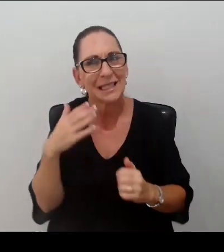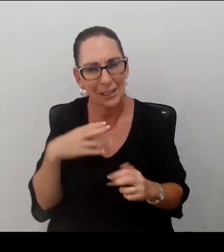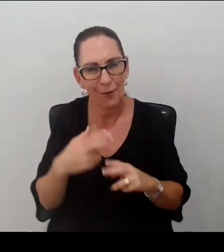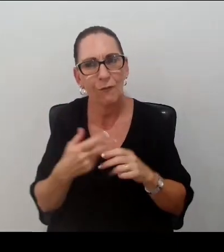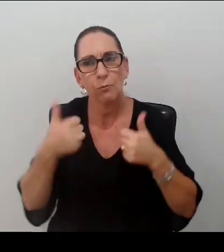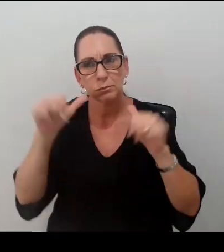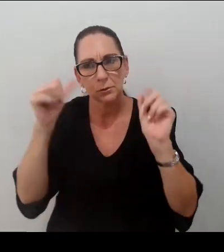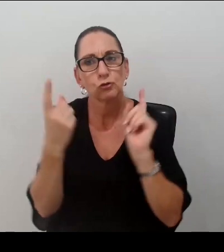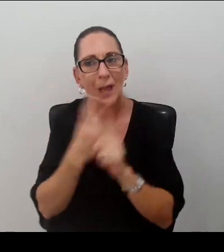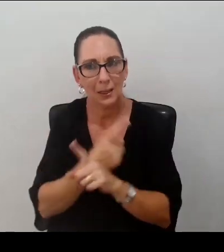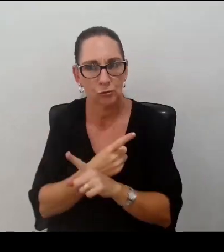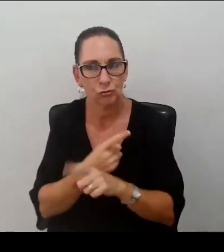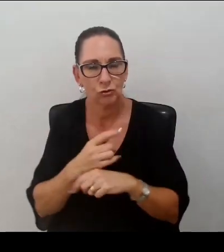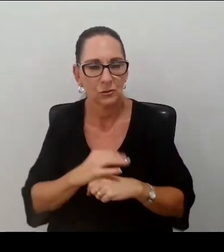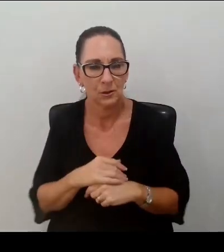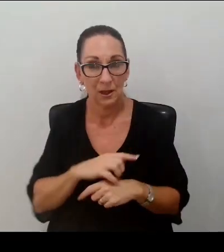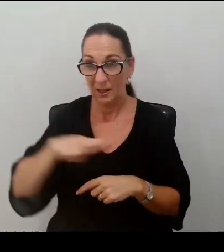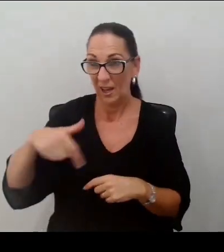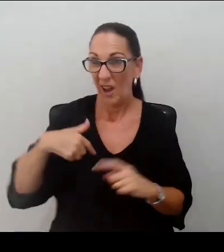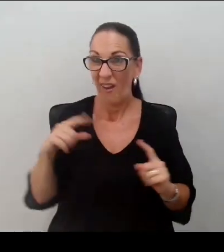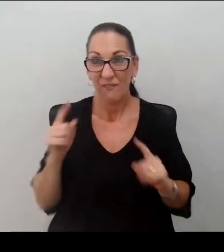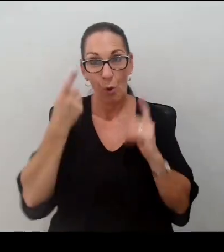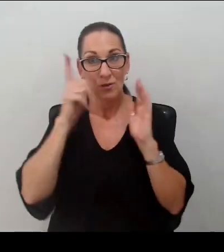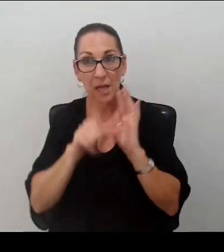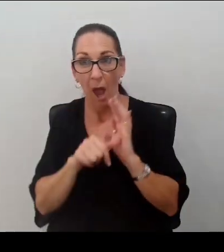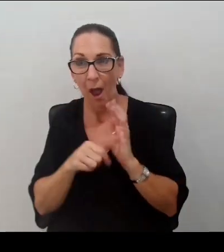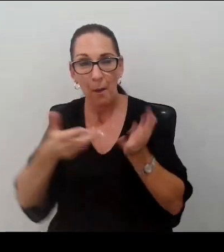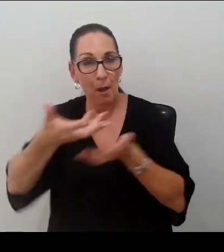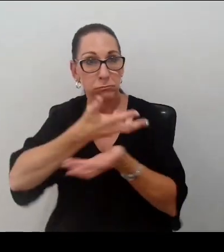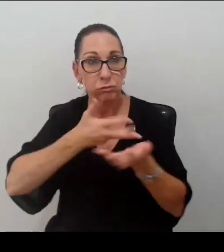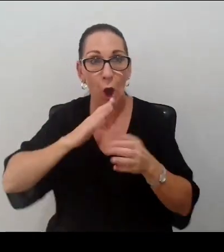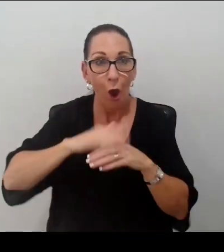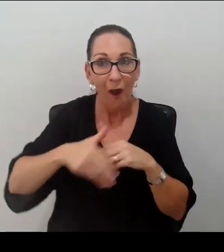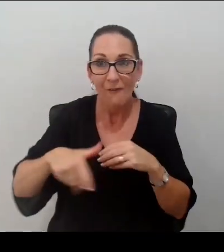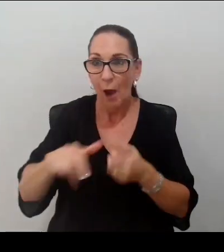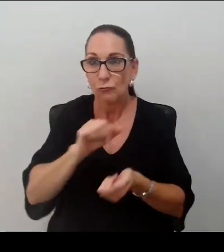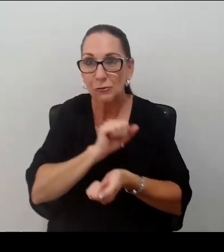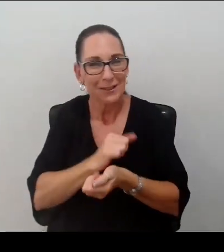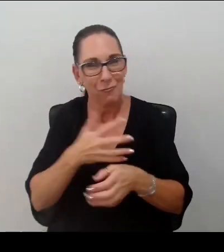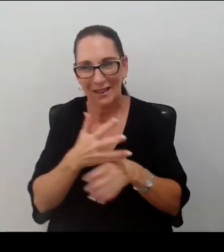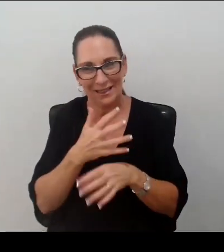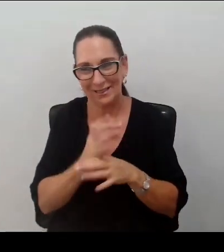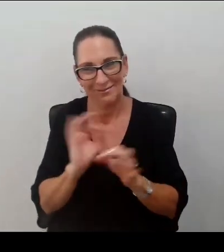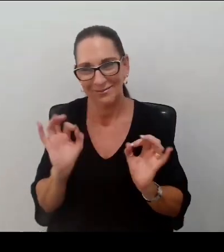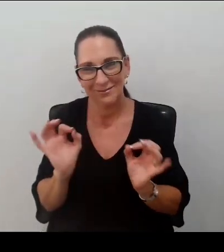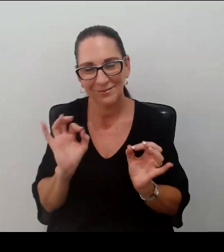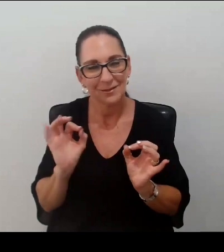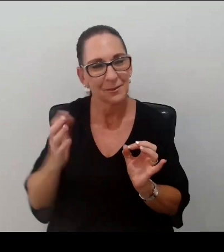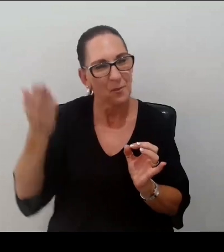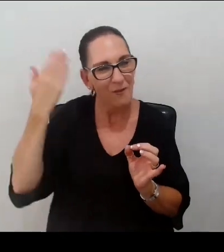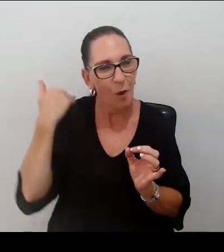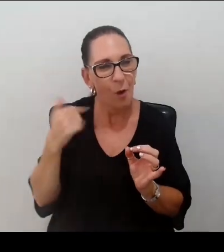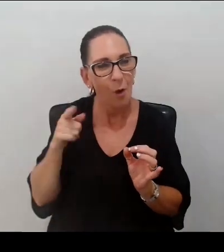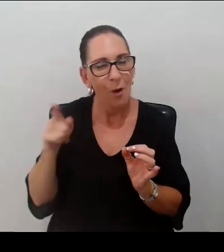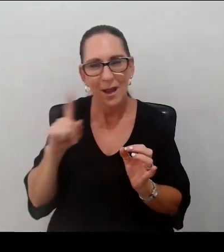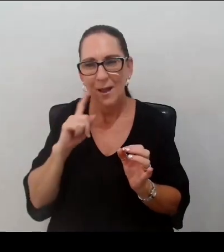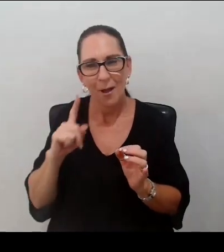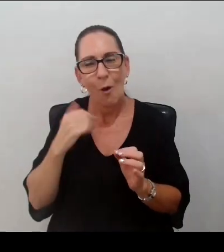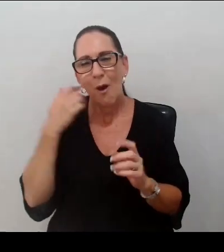have this conversation and grapple with the complexity of restrictive practices reform. Claire earlier referred to this as a ‘wicked problem’. And we know that cross